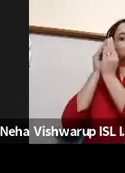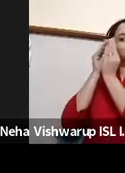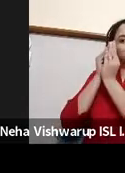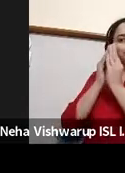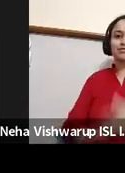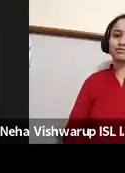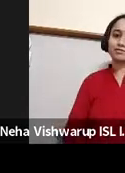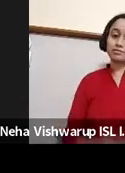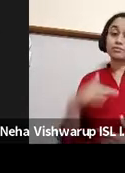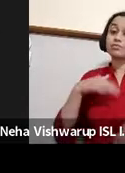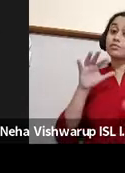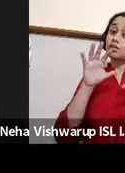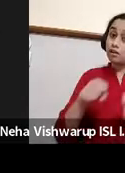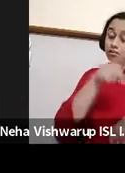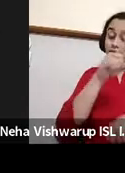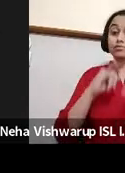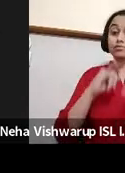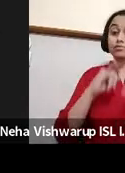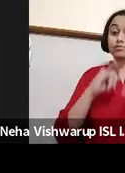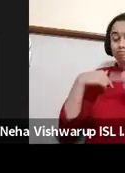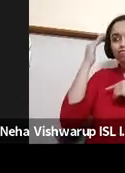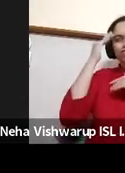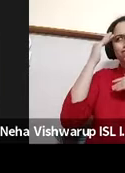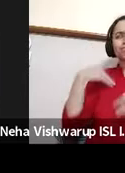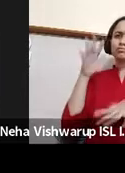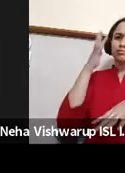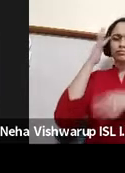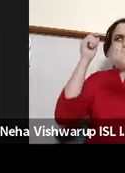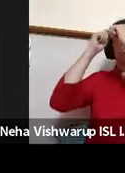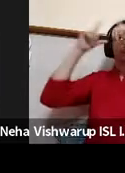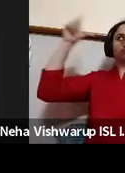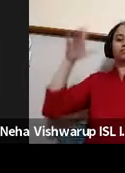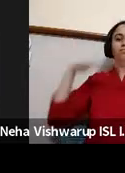having got to know suresh a bit i can also easily picture him being involved in composing the scene